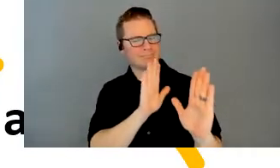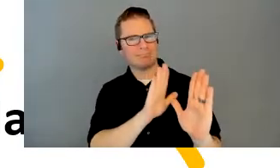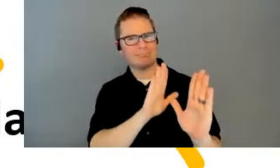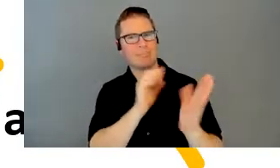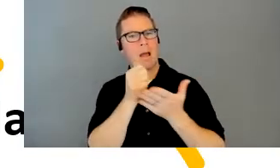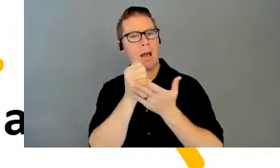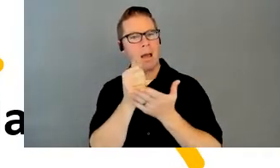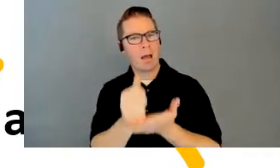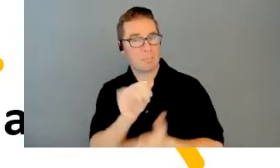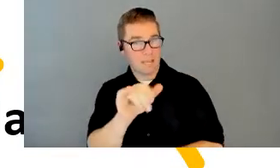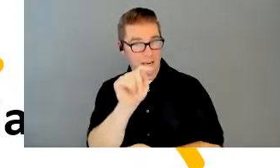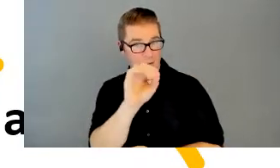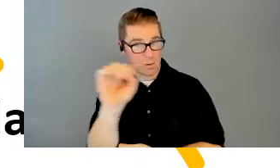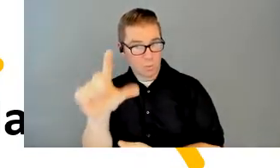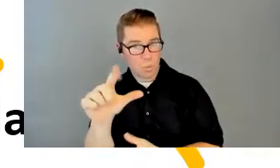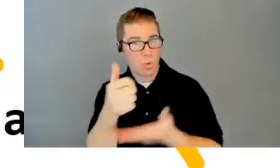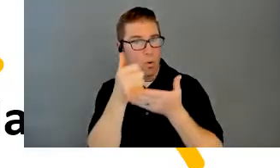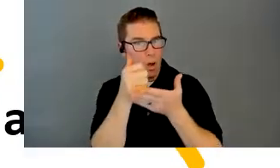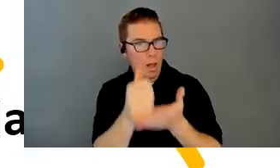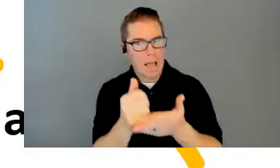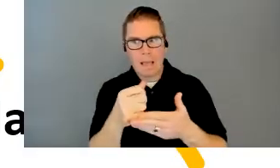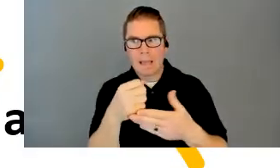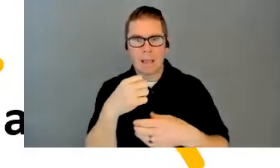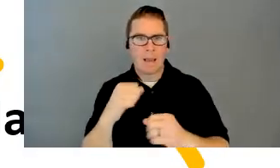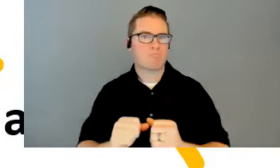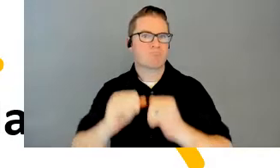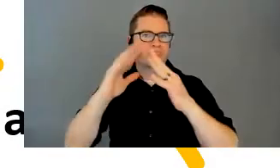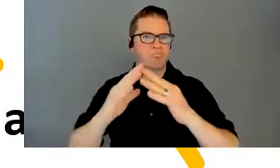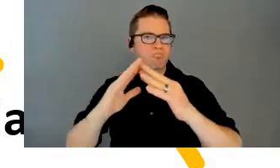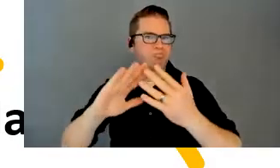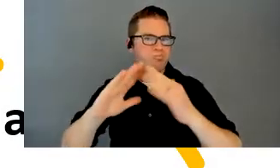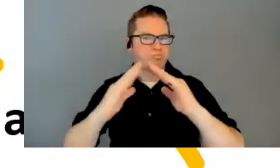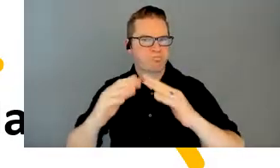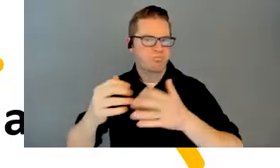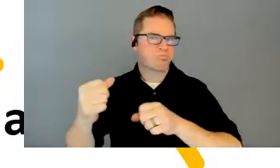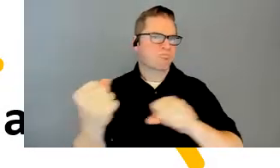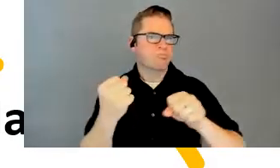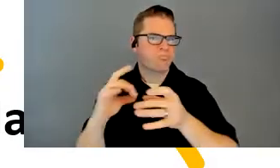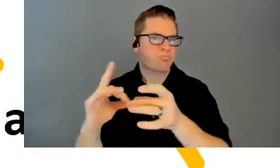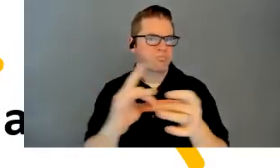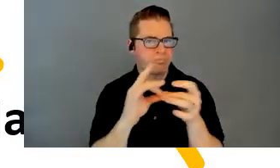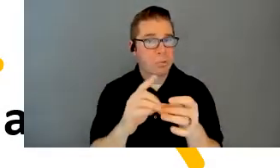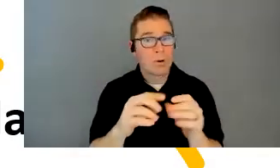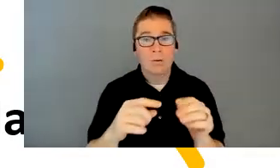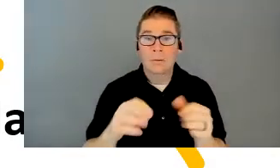So the elements that you want to have in a strong syllabus is that it's welcoming, that it gives the impression that they belong there